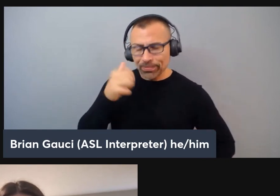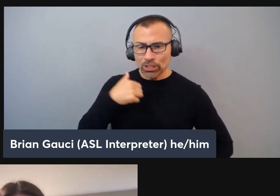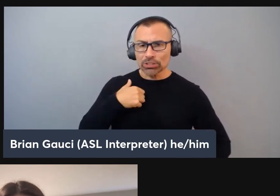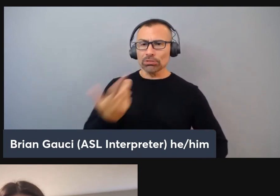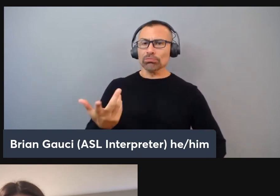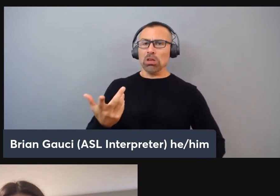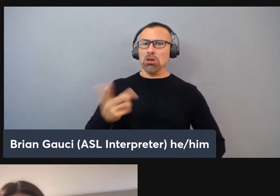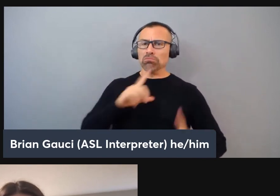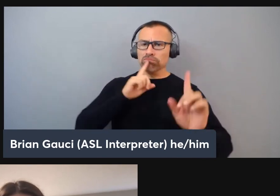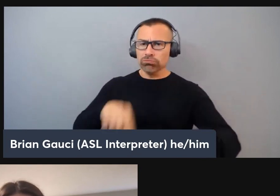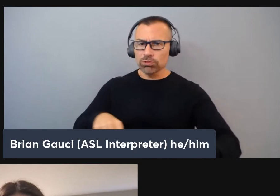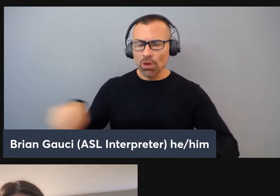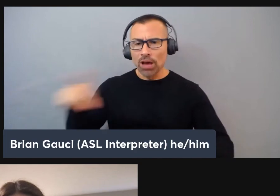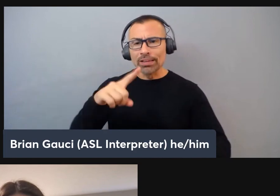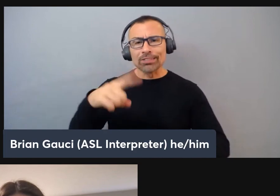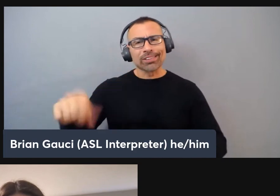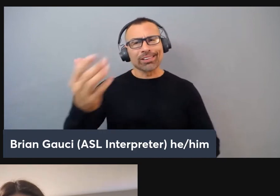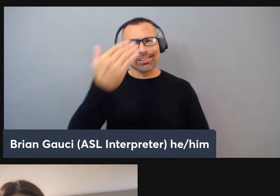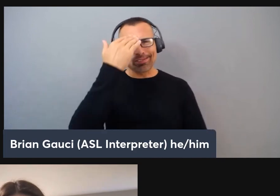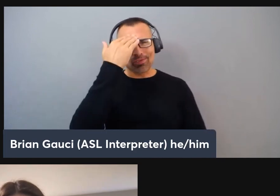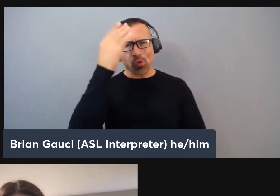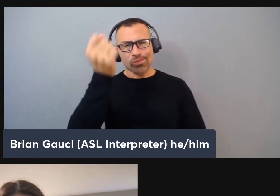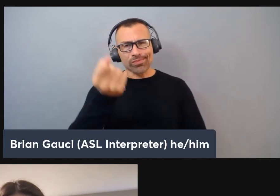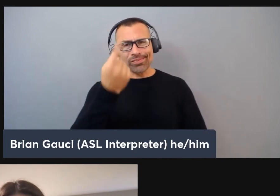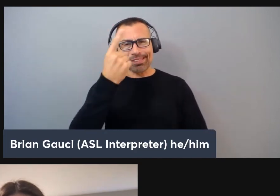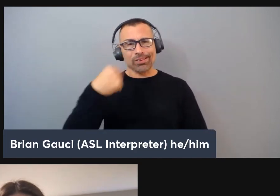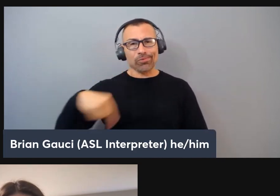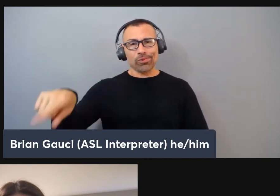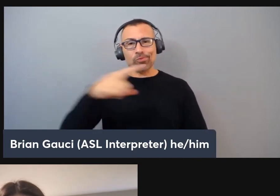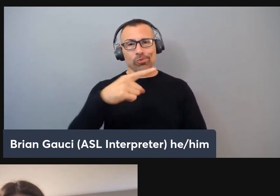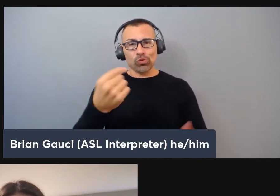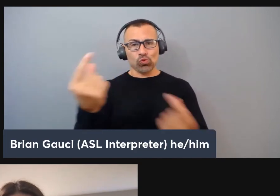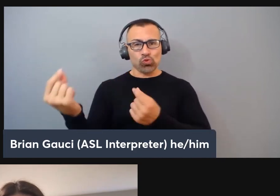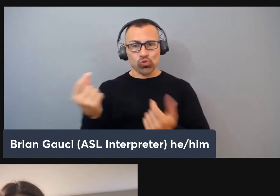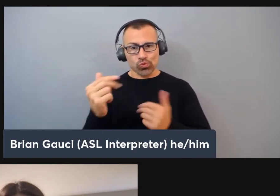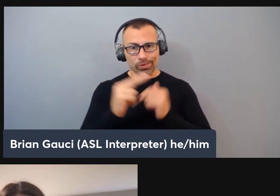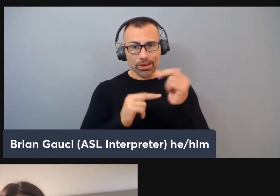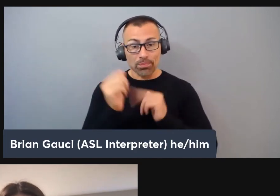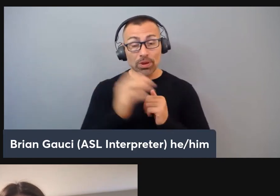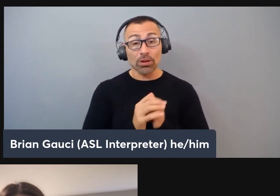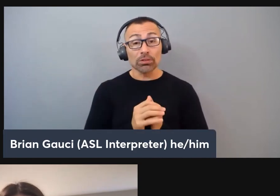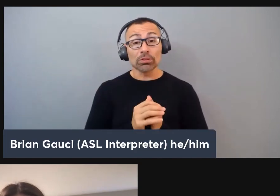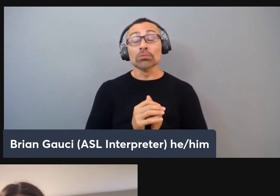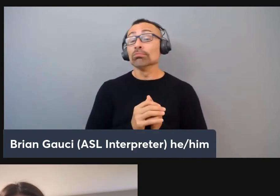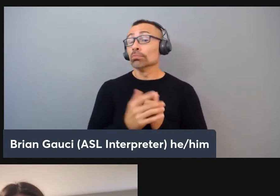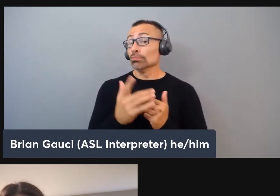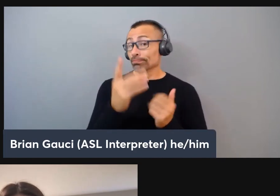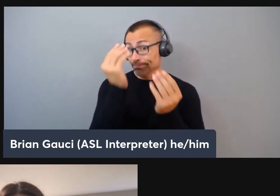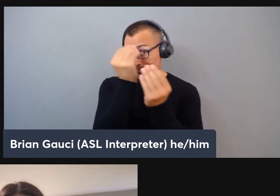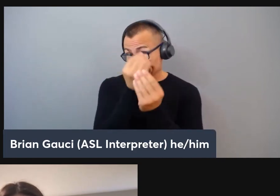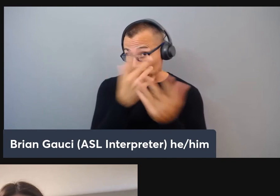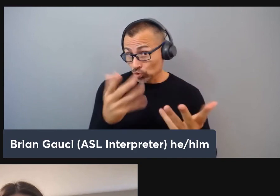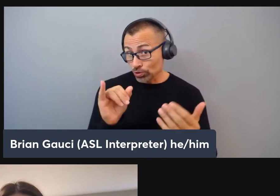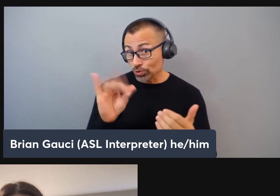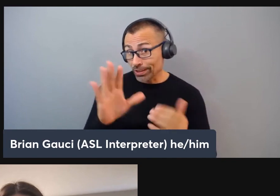And I do wanna mention this for Flutter developers. We are for sure working on supporting web and desktop support as well